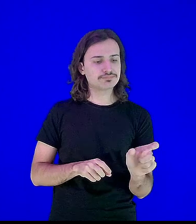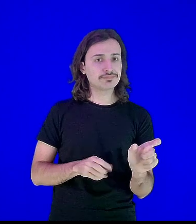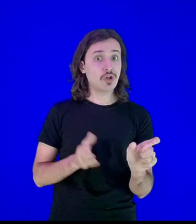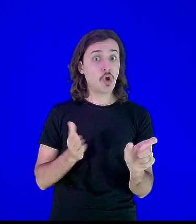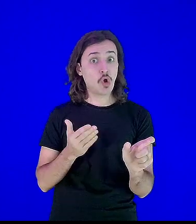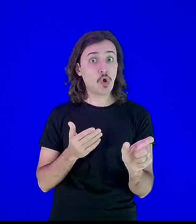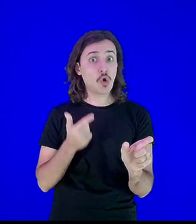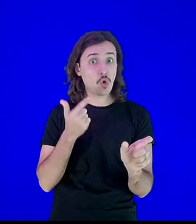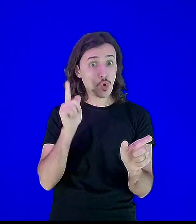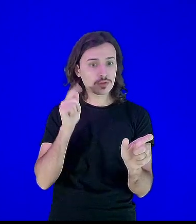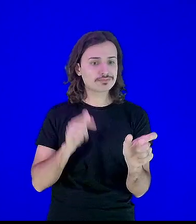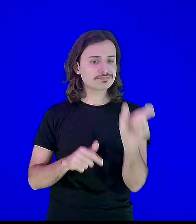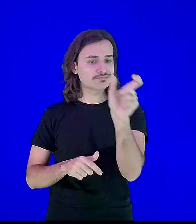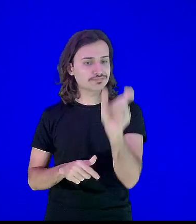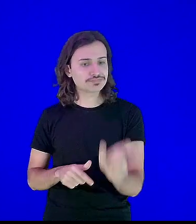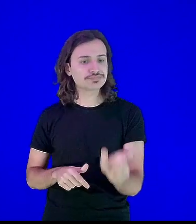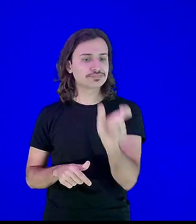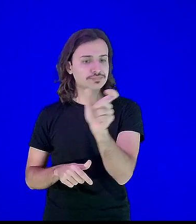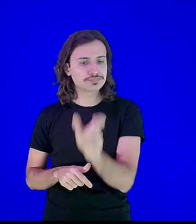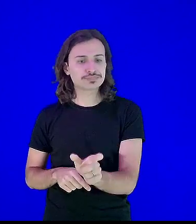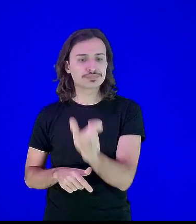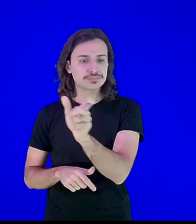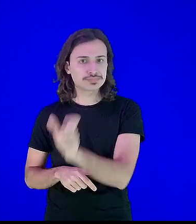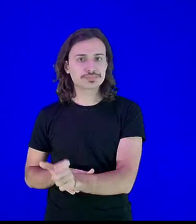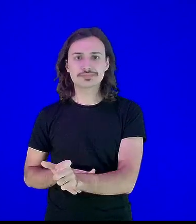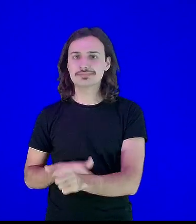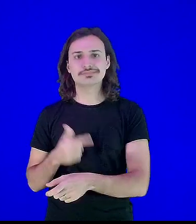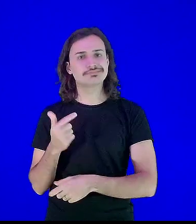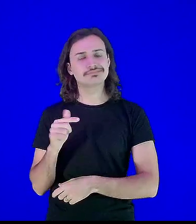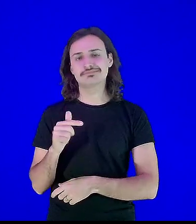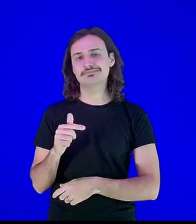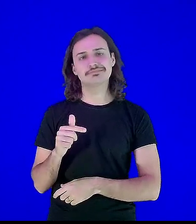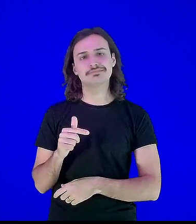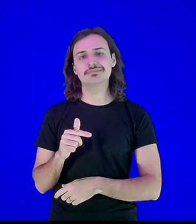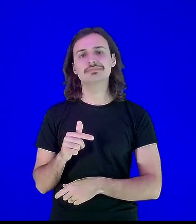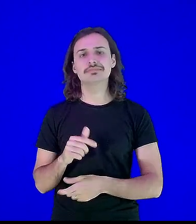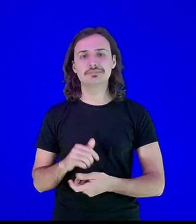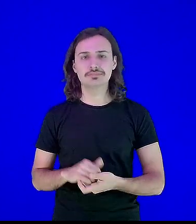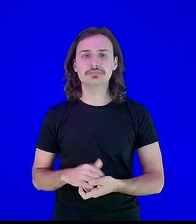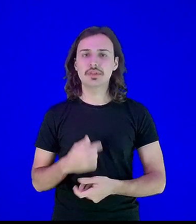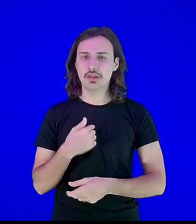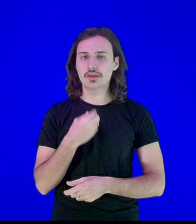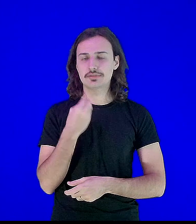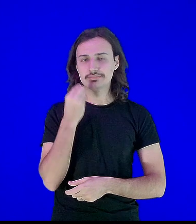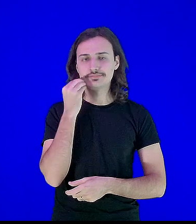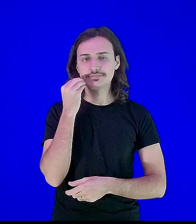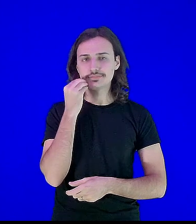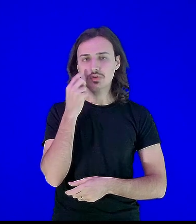right now, if you try to use it by hitting, for Mac, "return" or, for Windows, "enter"